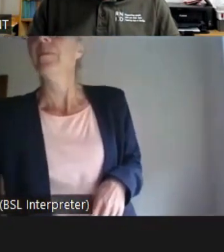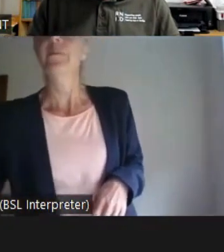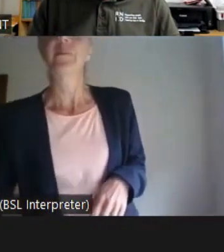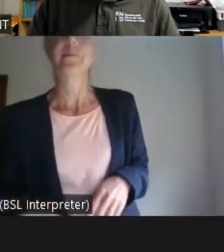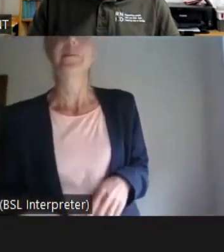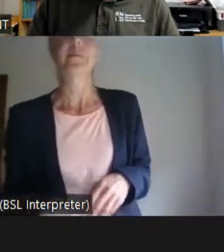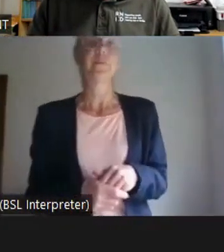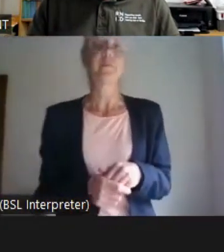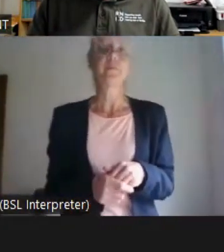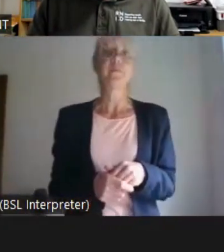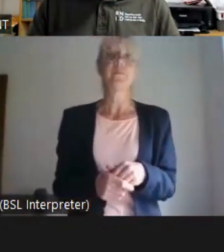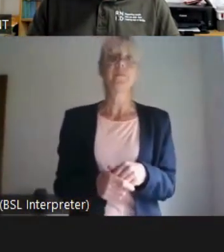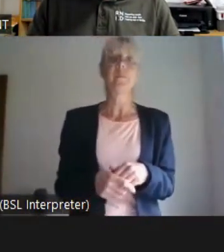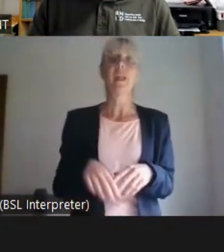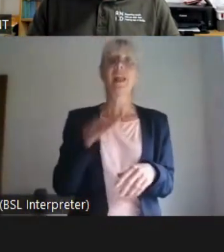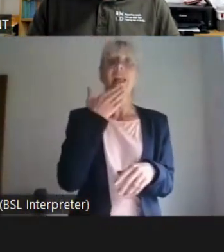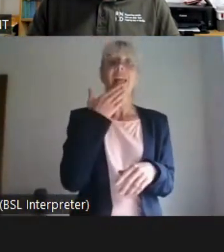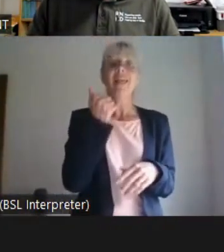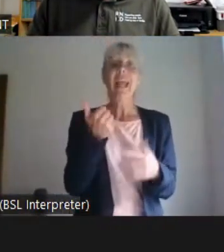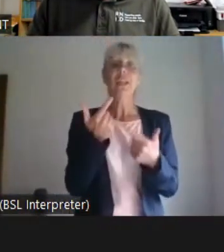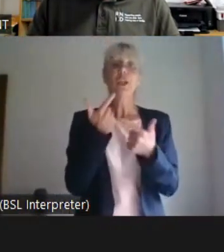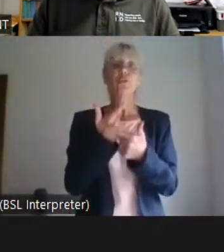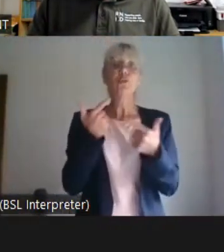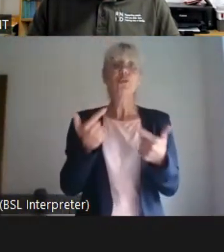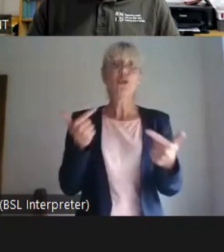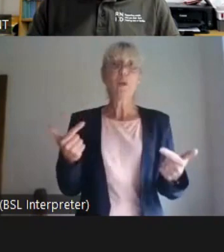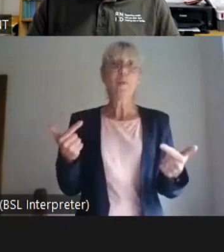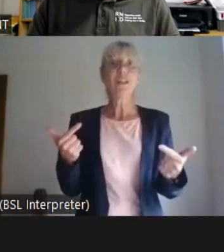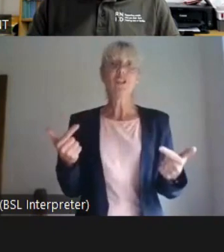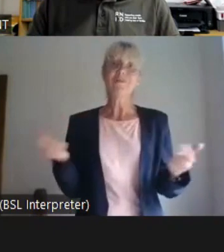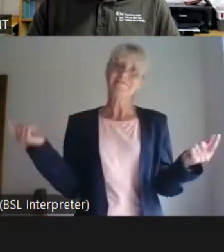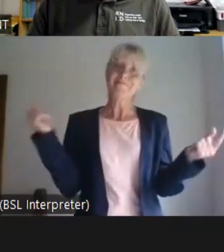so thank you so much for joining us this evening and thank you as well to everyone who submitted a